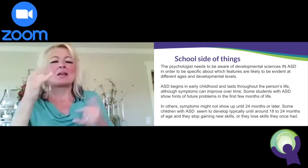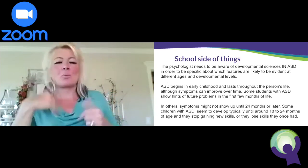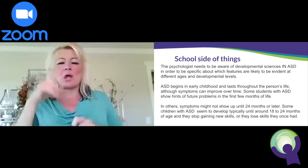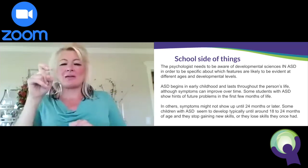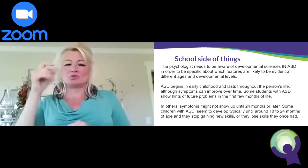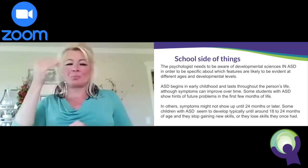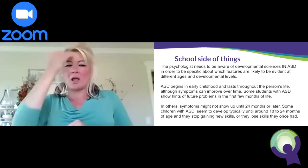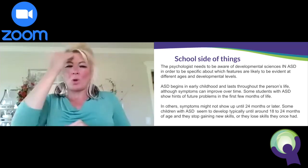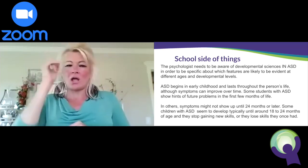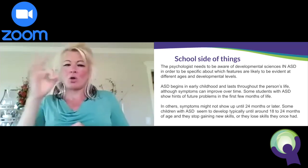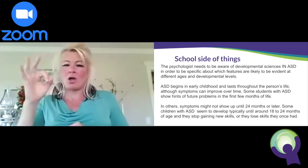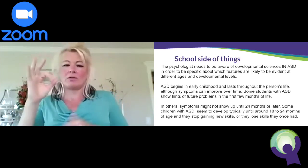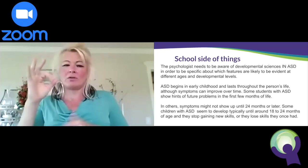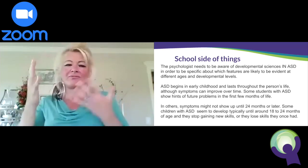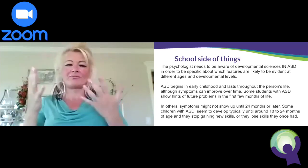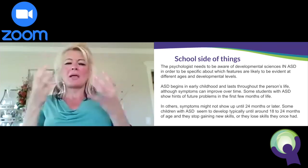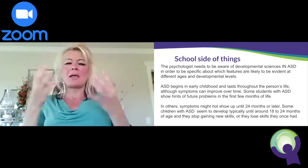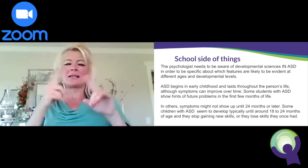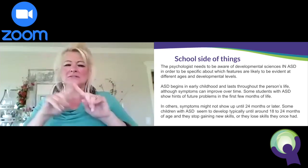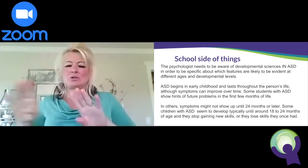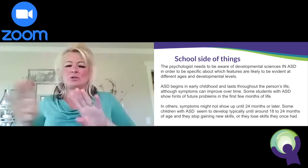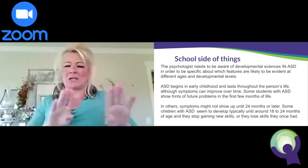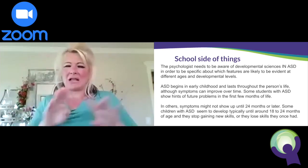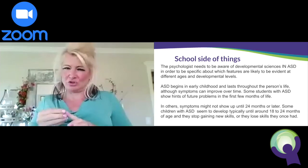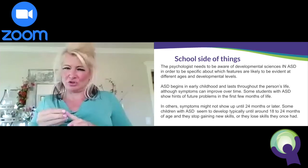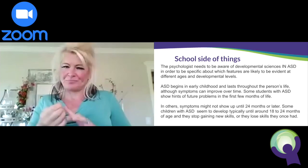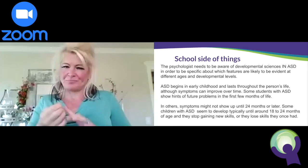Okay, so being aware of many different